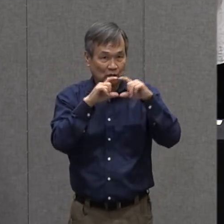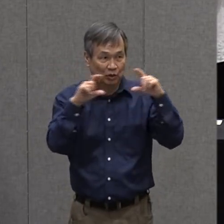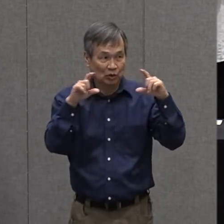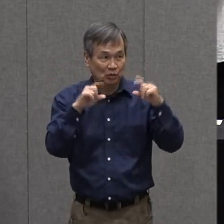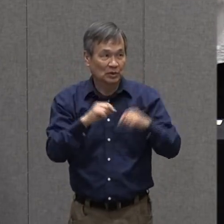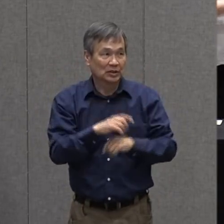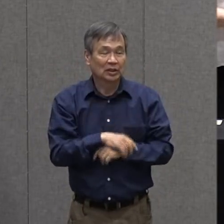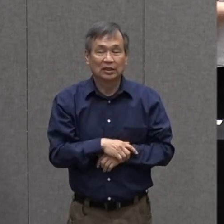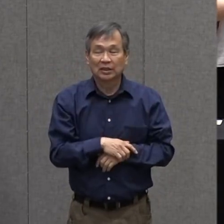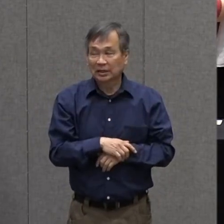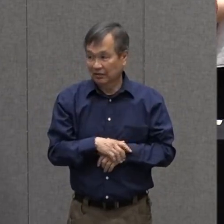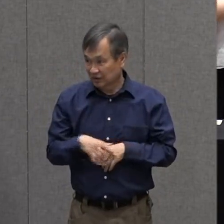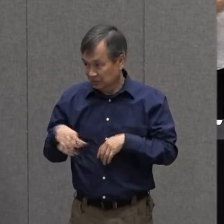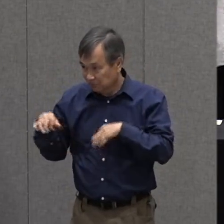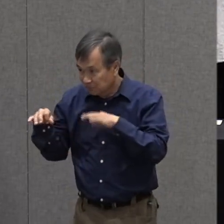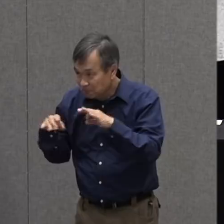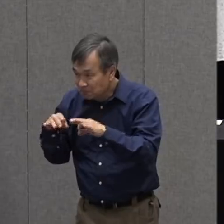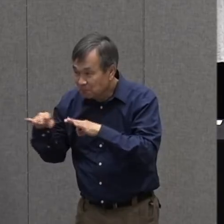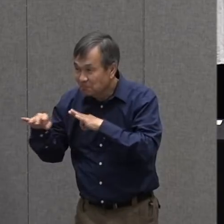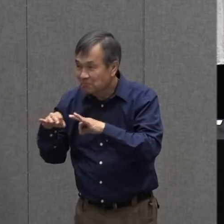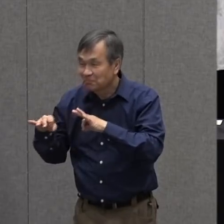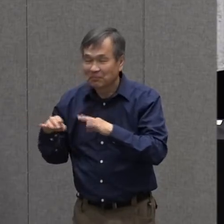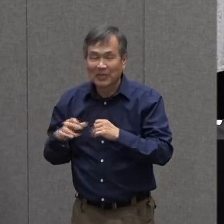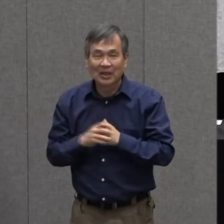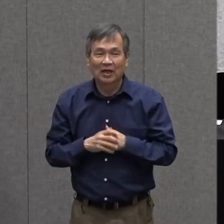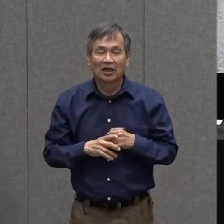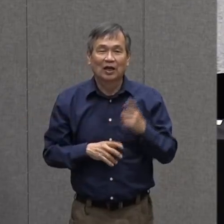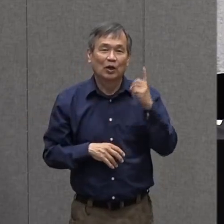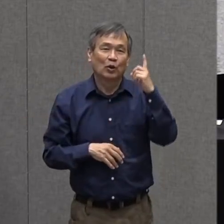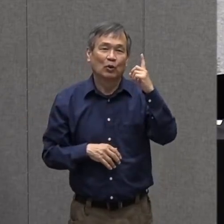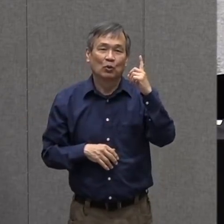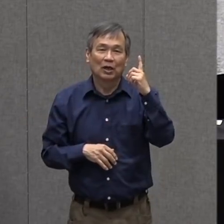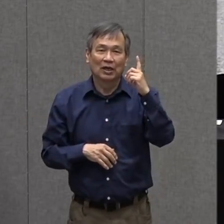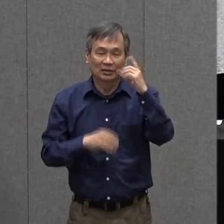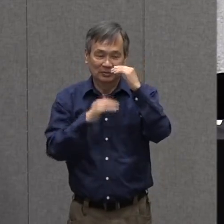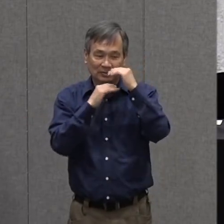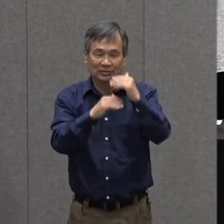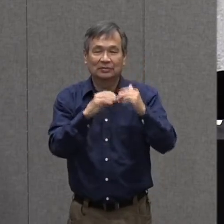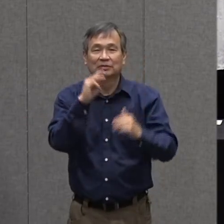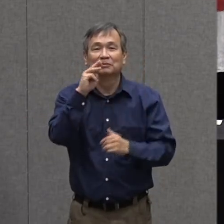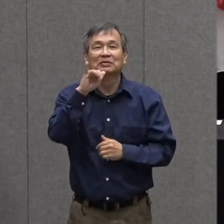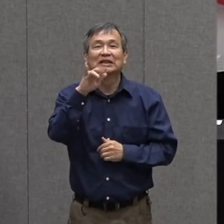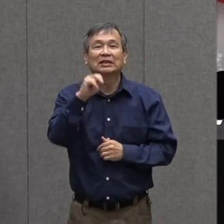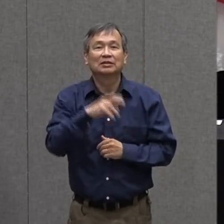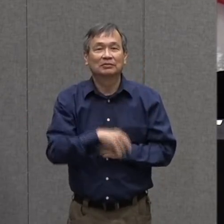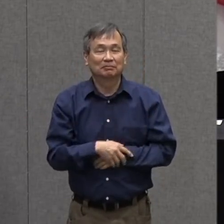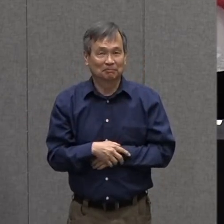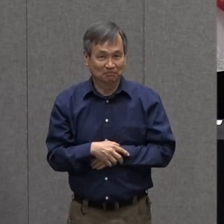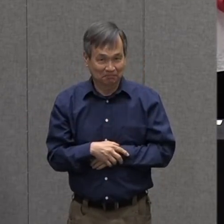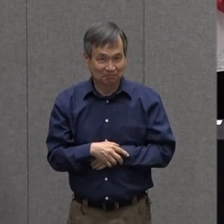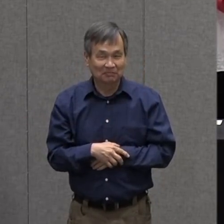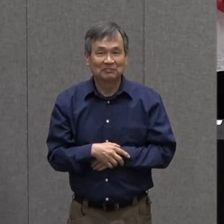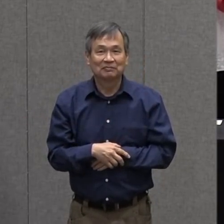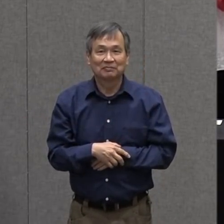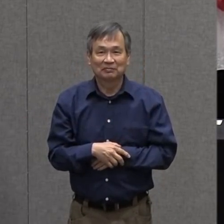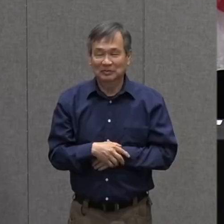And I'm gonna have to describe it to her. But I have one minute to be able to describe all the words that she has,